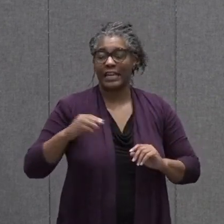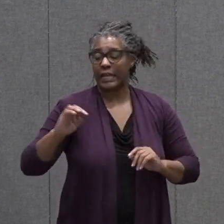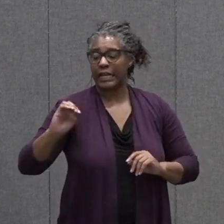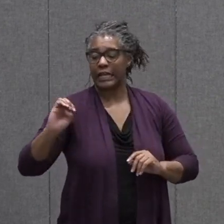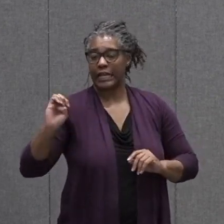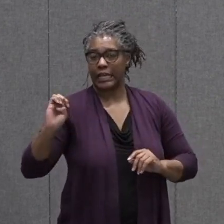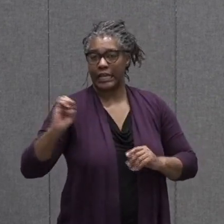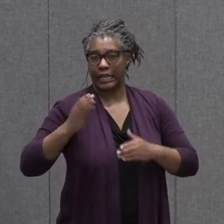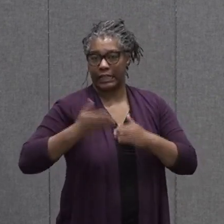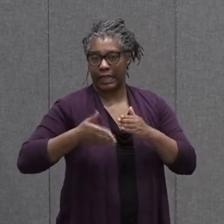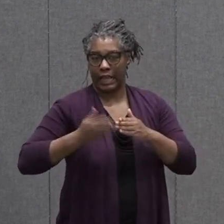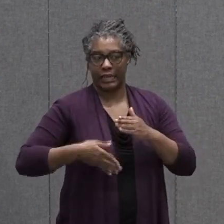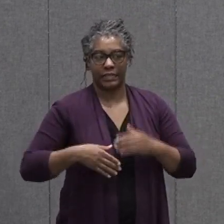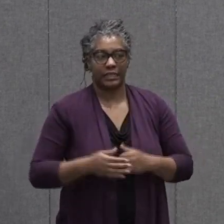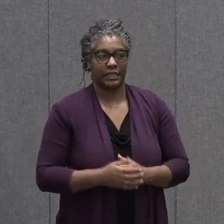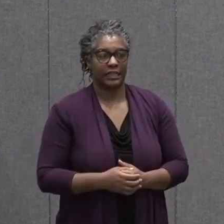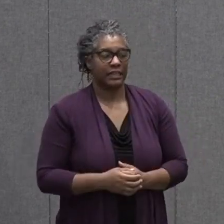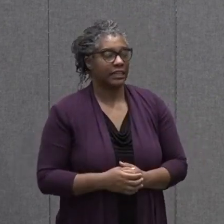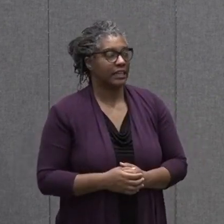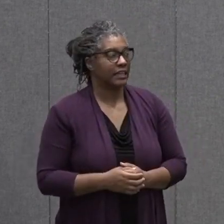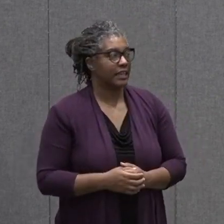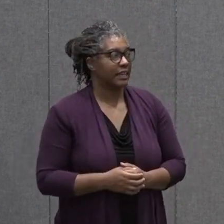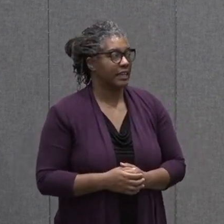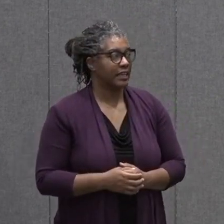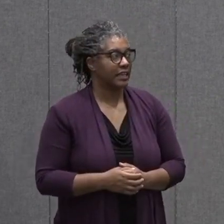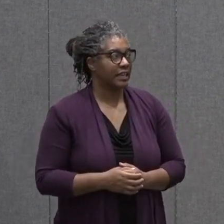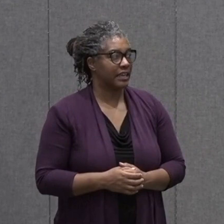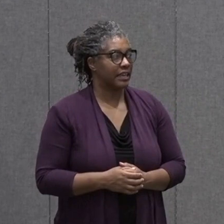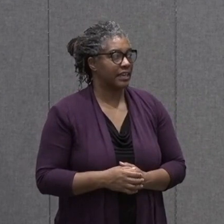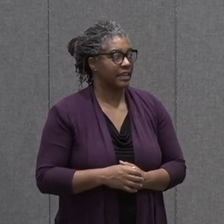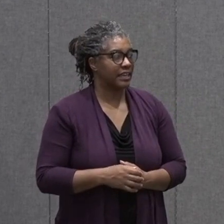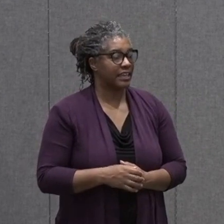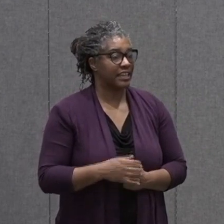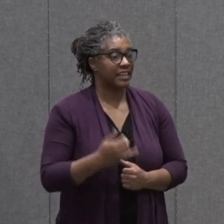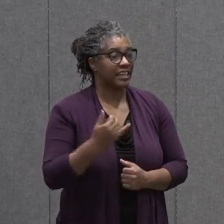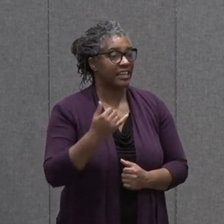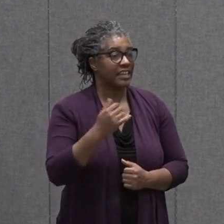Now our word reads, Kuh-a-kuh, cake.